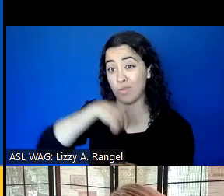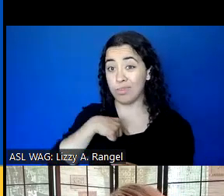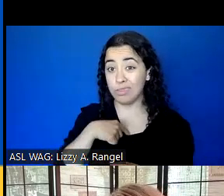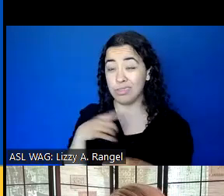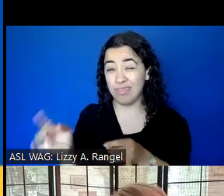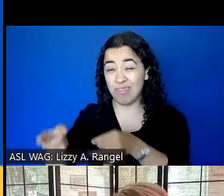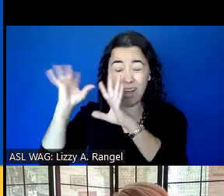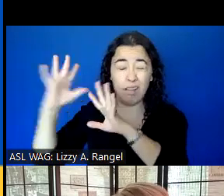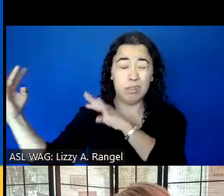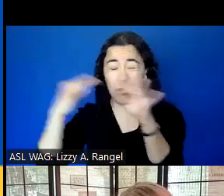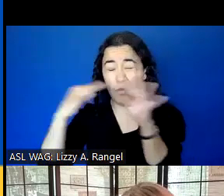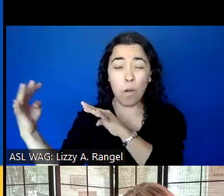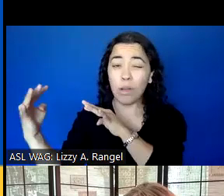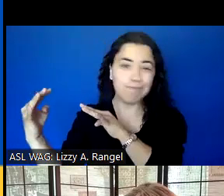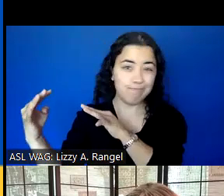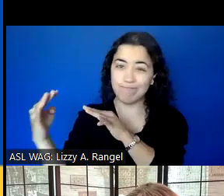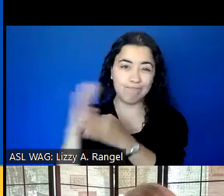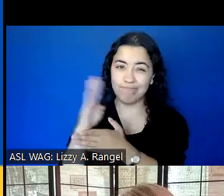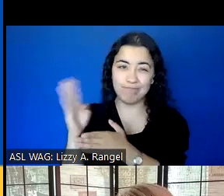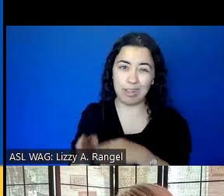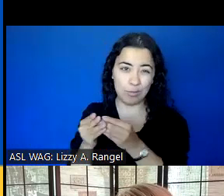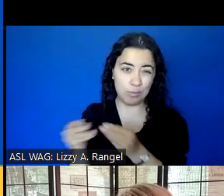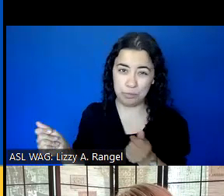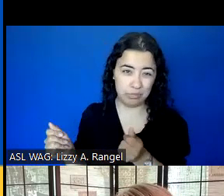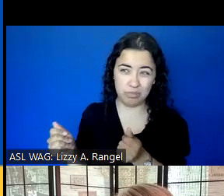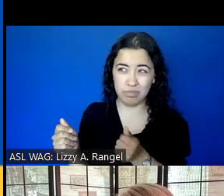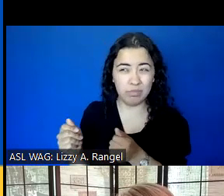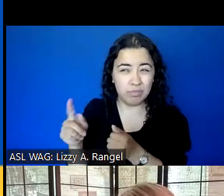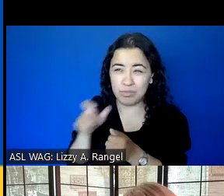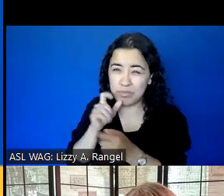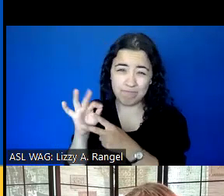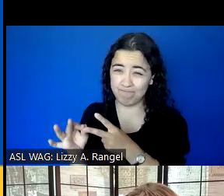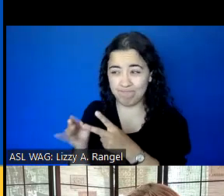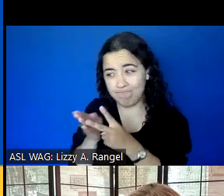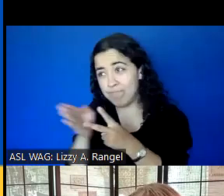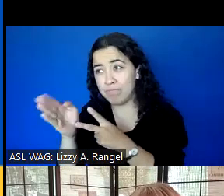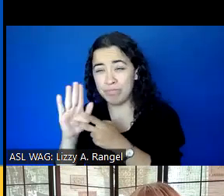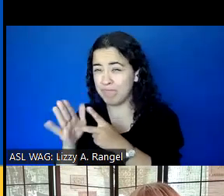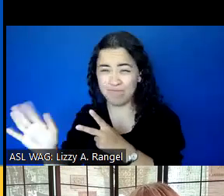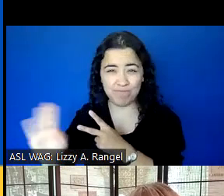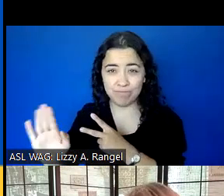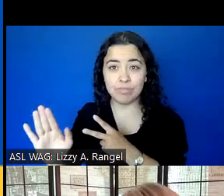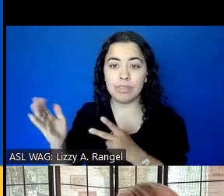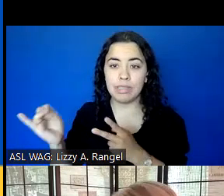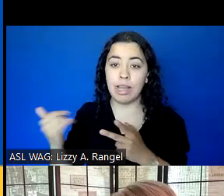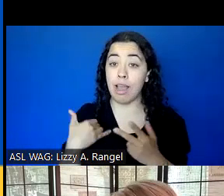talk about accessibility, and you are able to earn IAAP continuing education units for